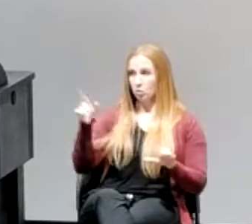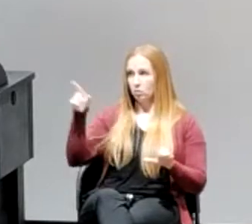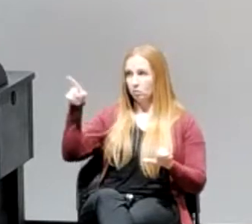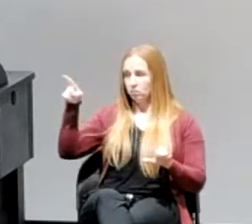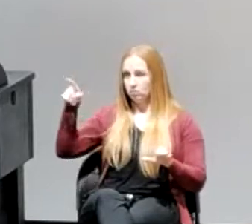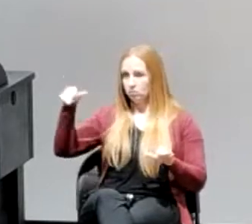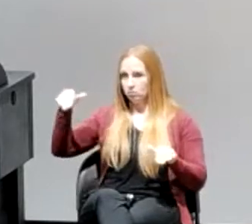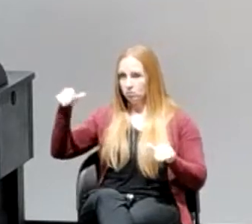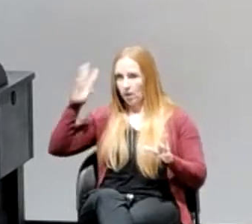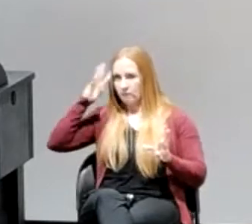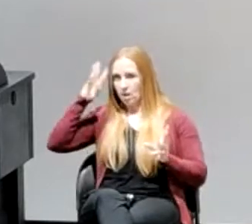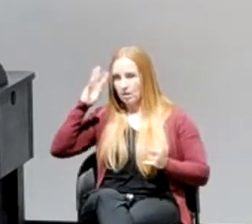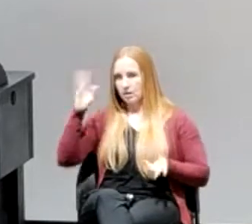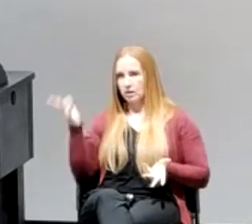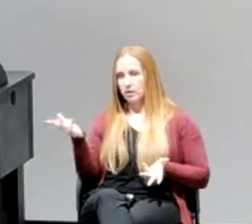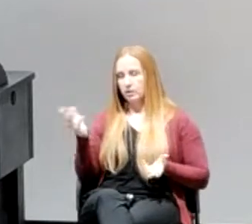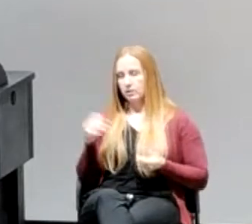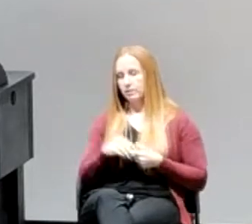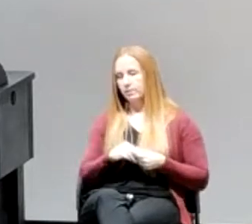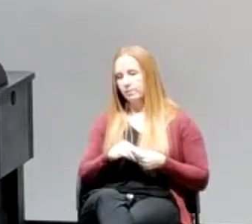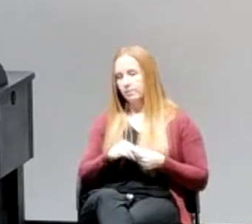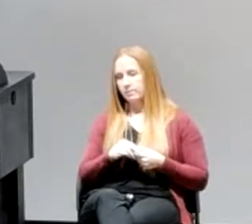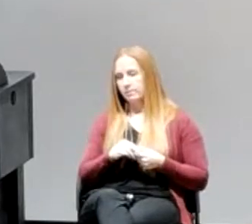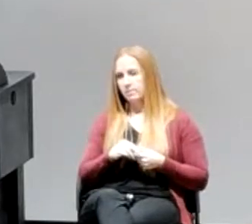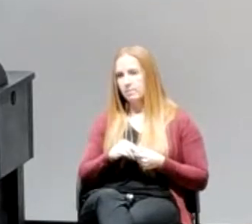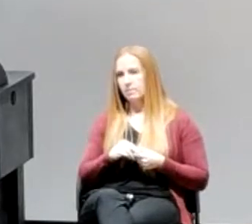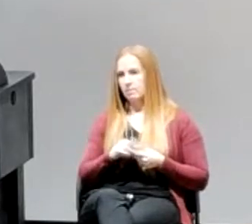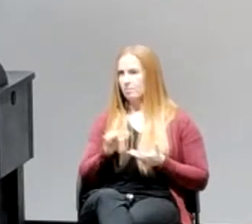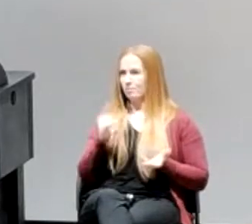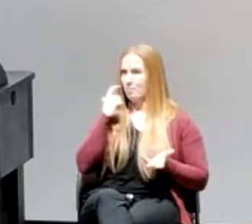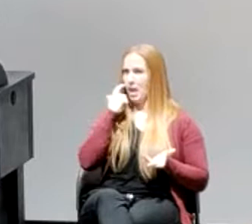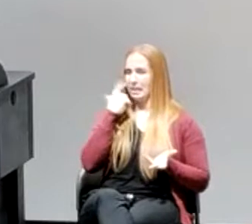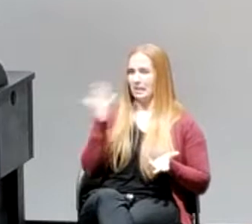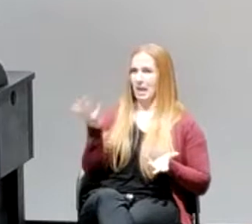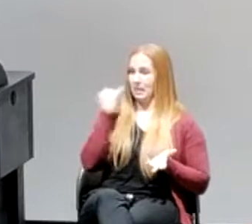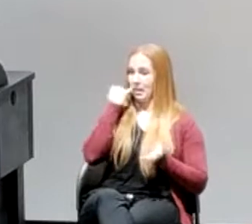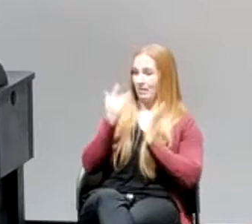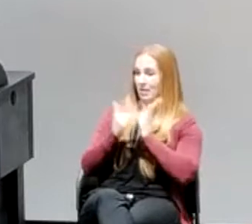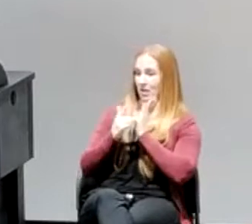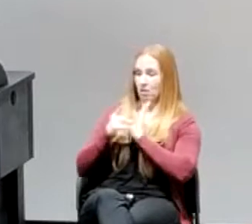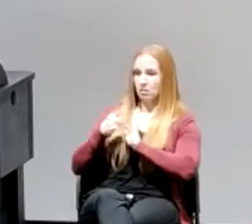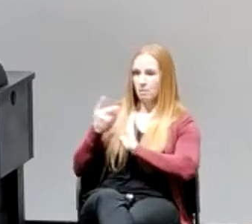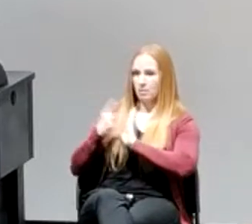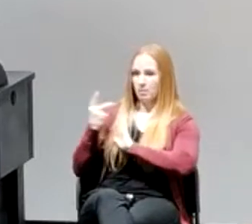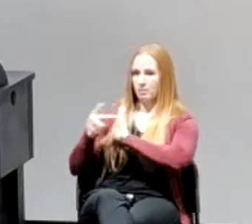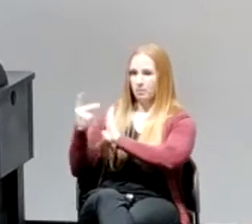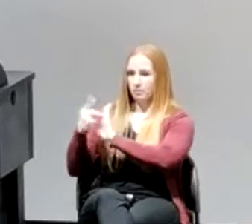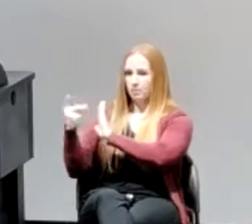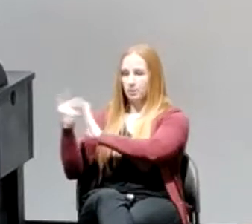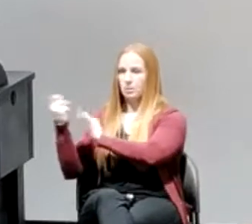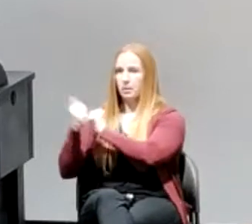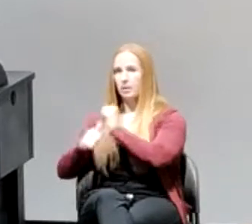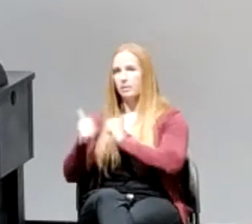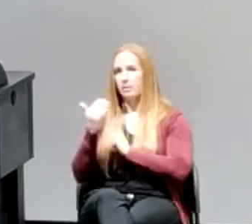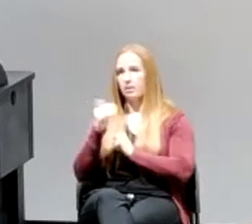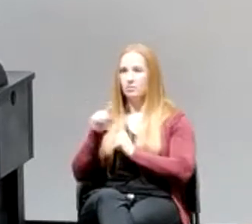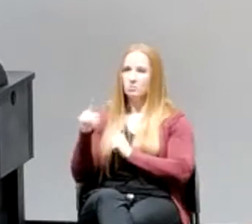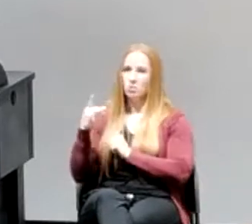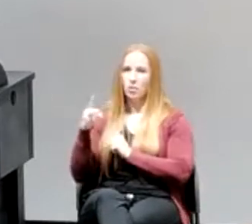Not what is going to be true for 30 years because 85% of jobs that we will perform five years from now haven't been invented.